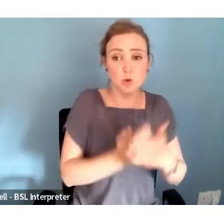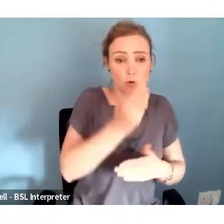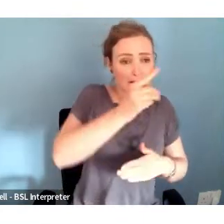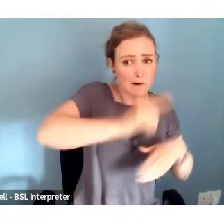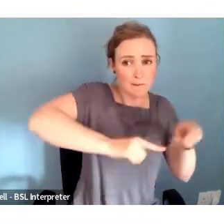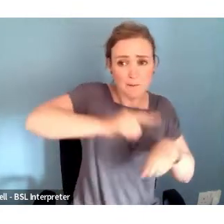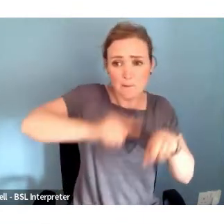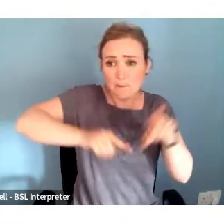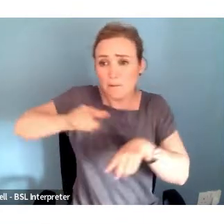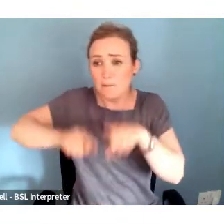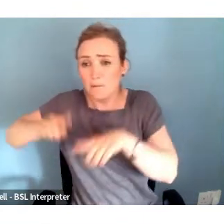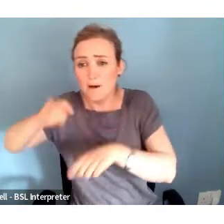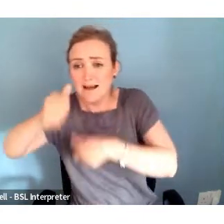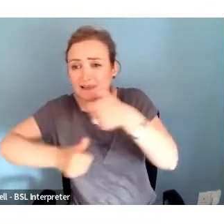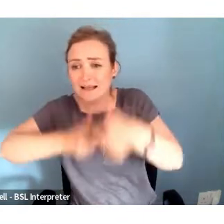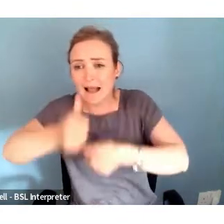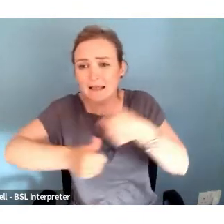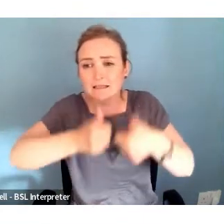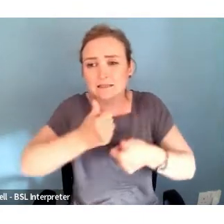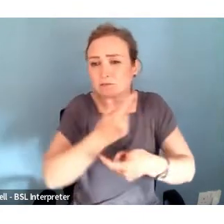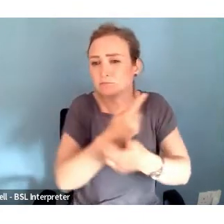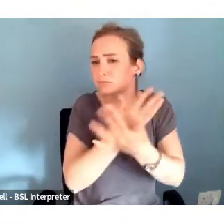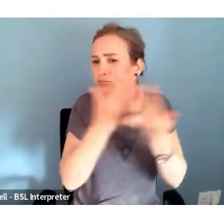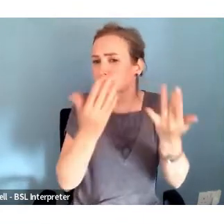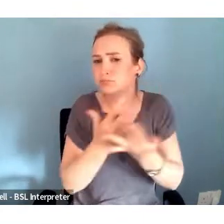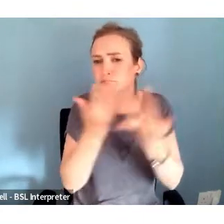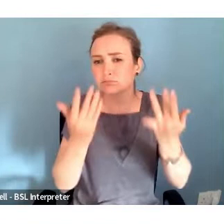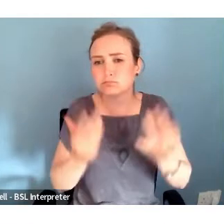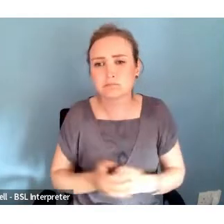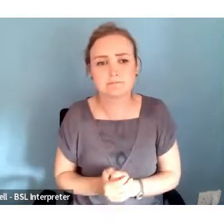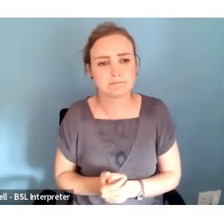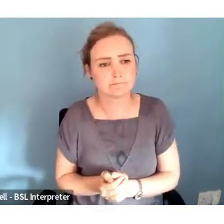the organisation. I know Alex at the